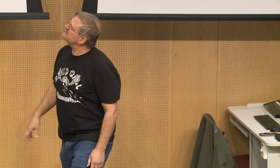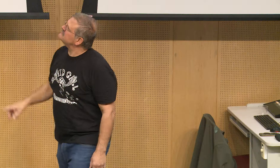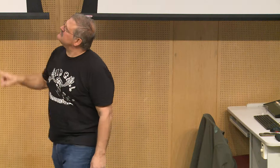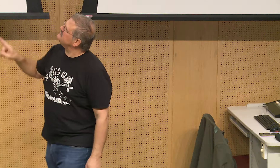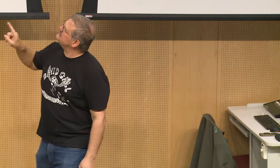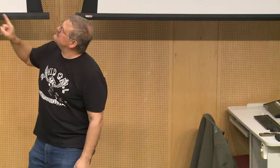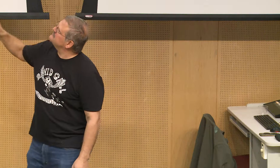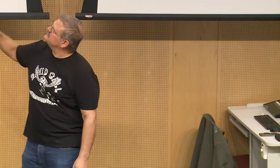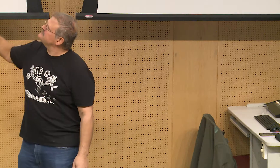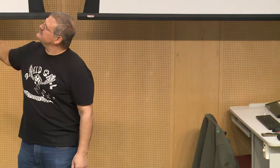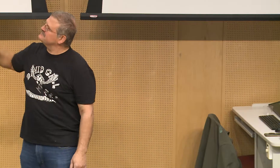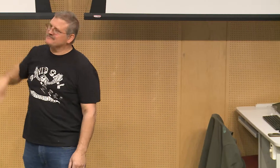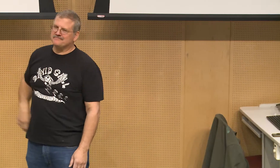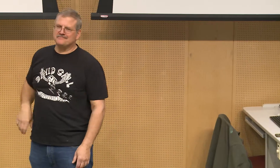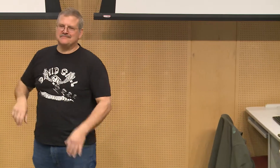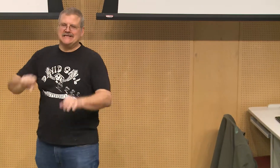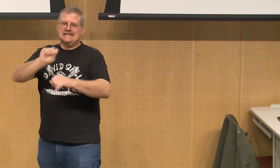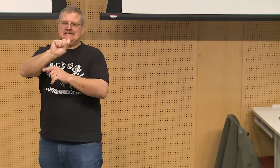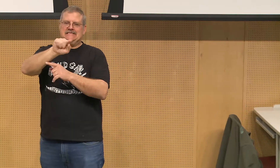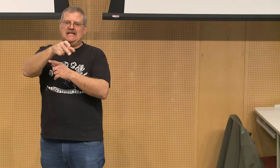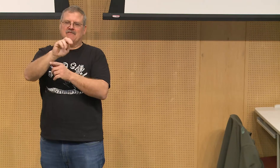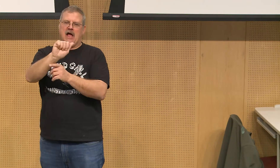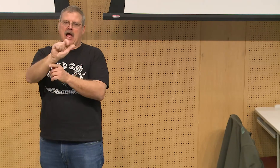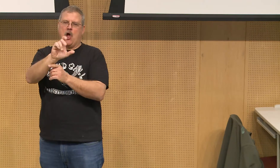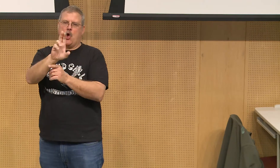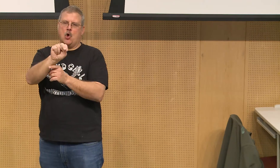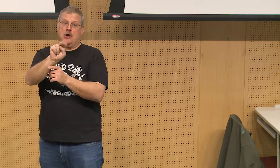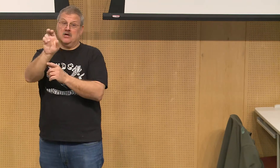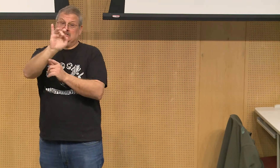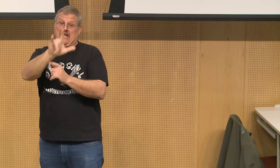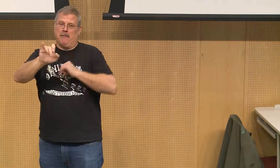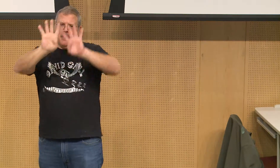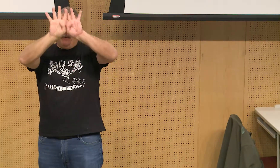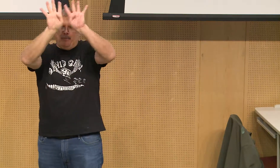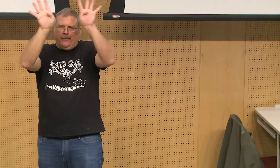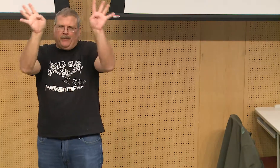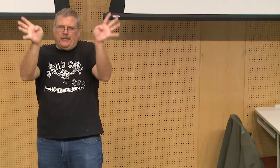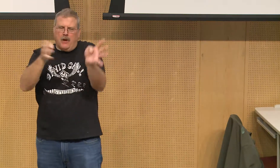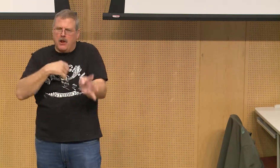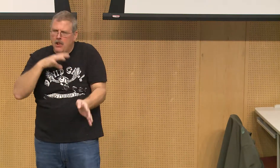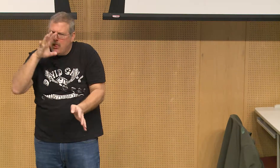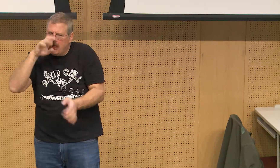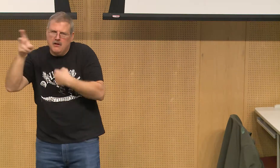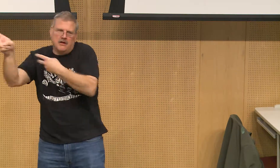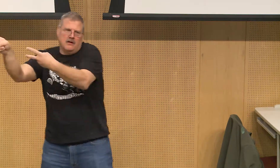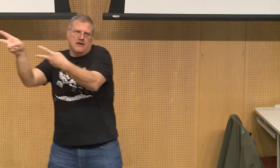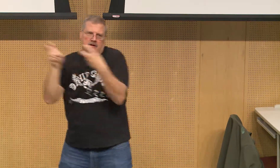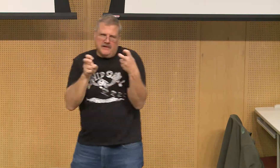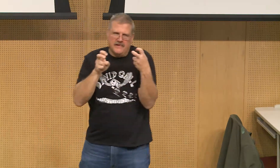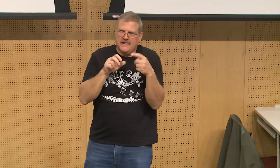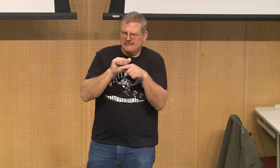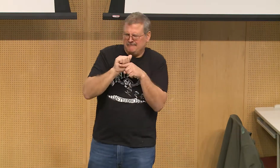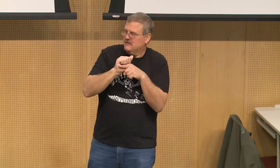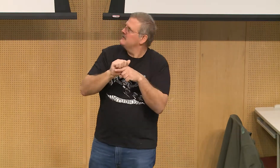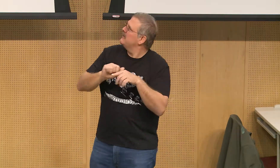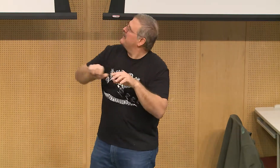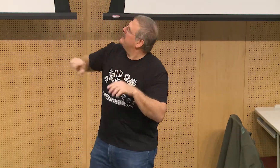This piece is called "Me Your Mother." Stephen Alcorn, the linocut artist I showed before,